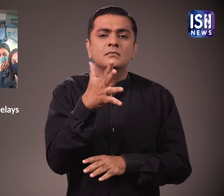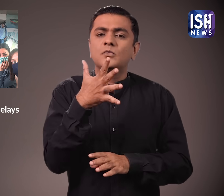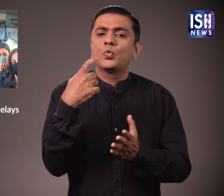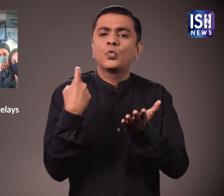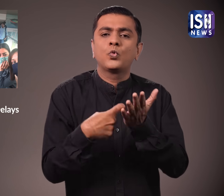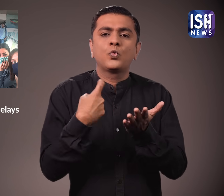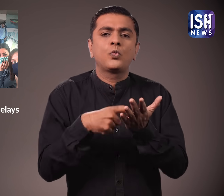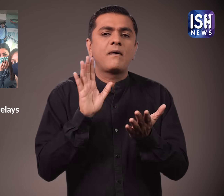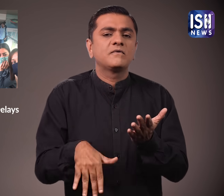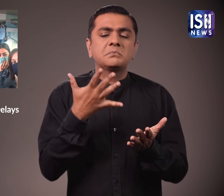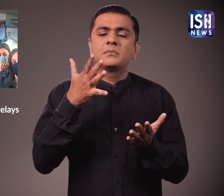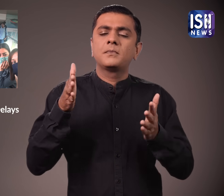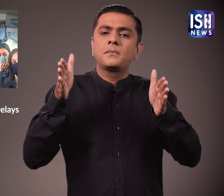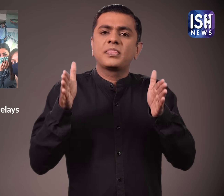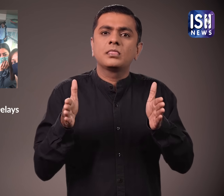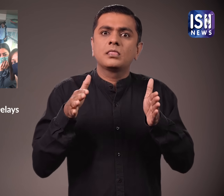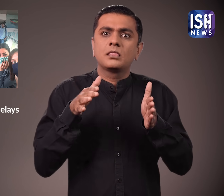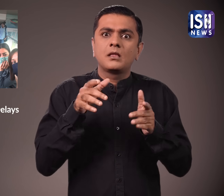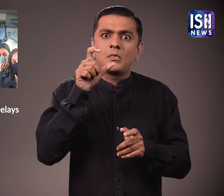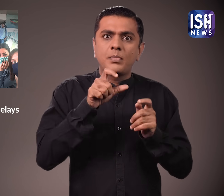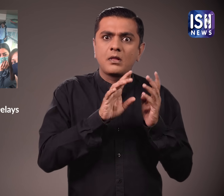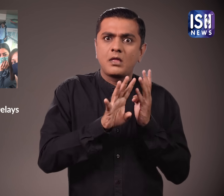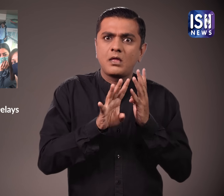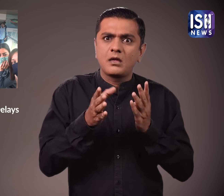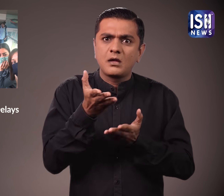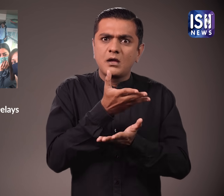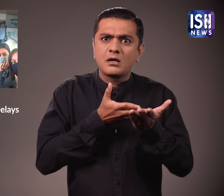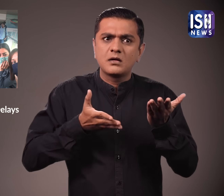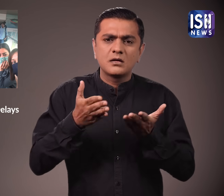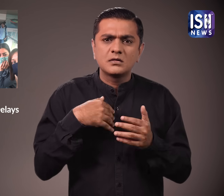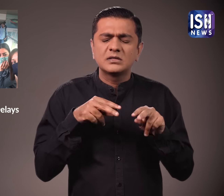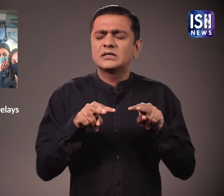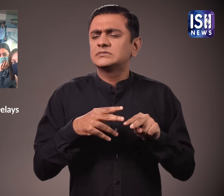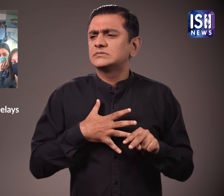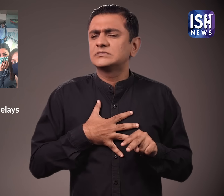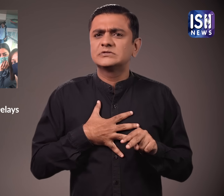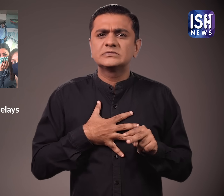However, this was against rules and the passengers were stuck on the aerobridge. Shocking!